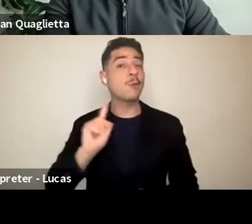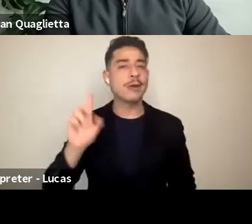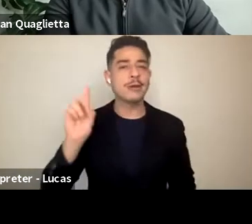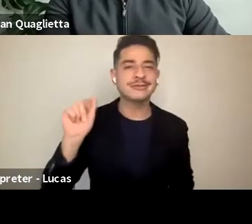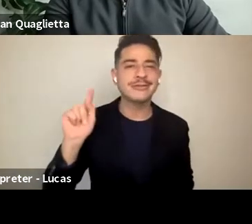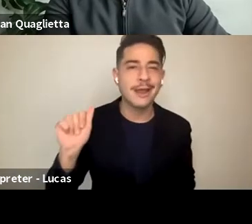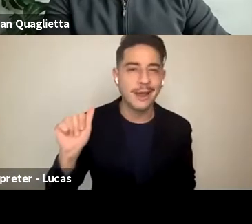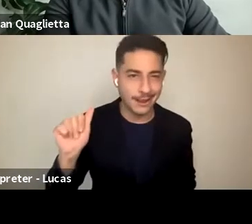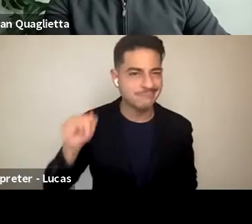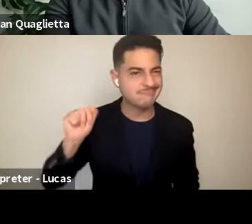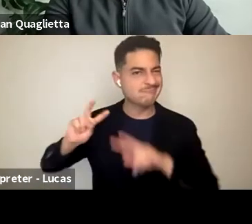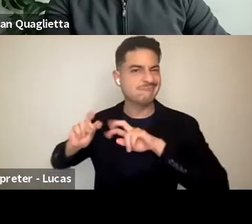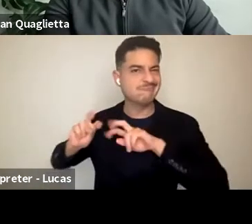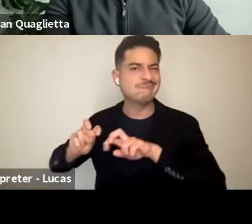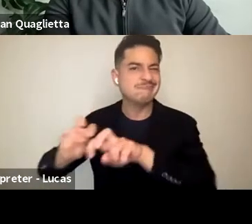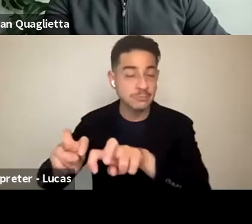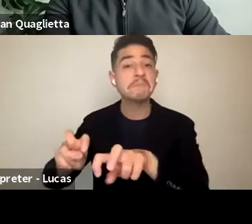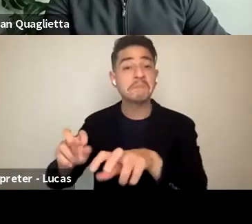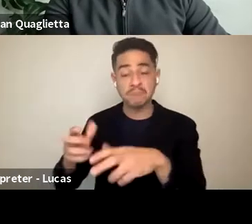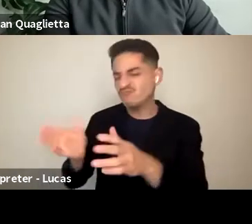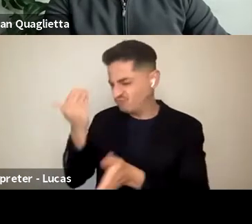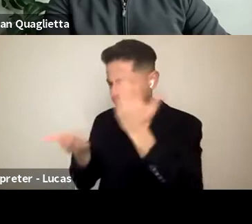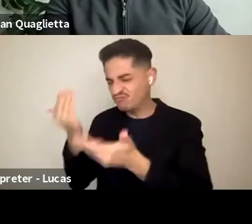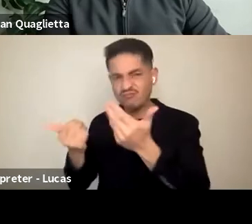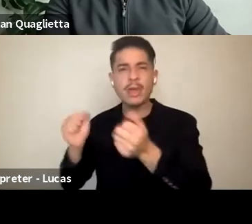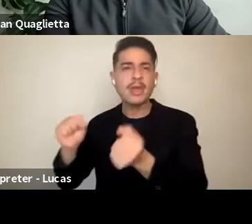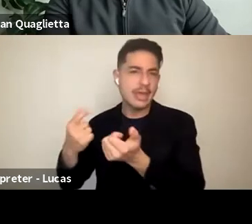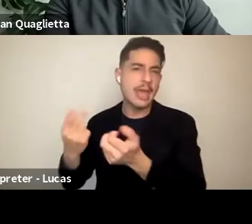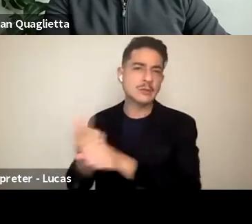those and teaching those teams about SEO, I think another